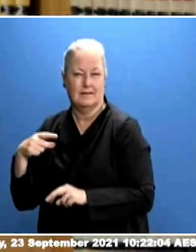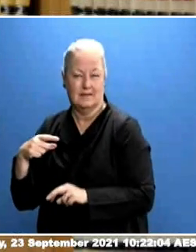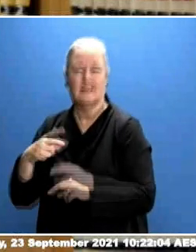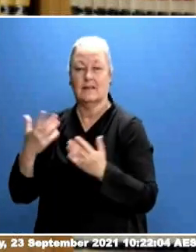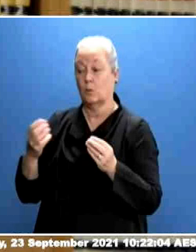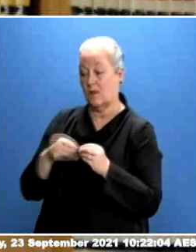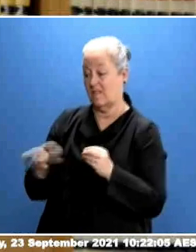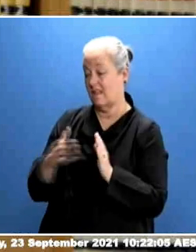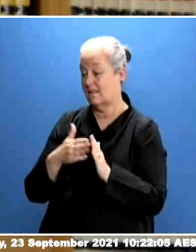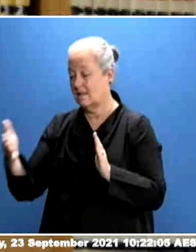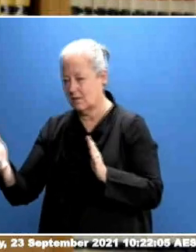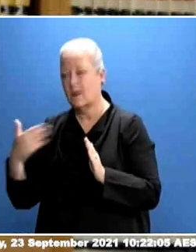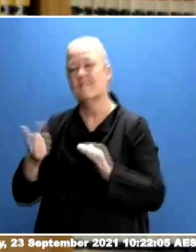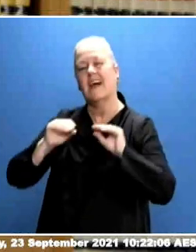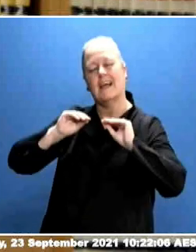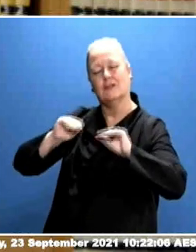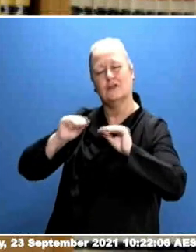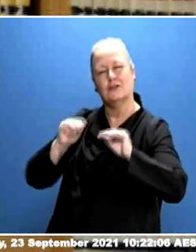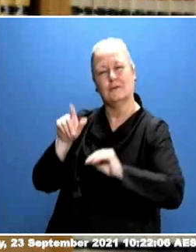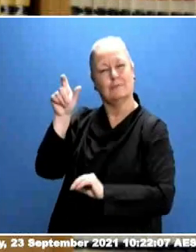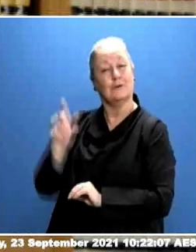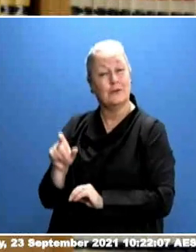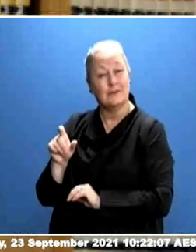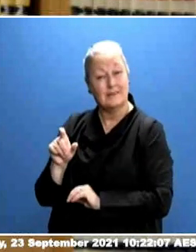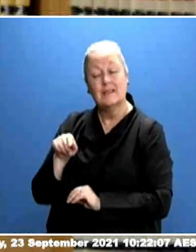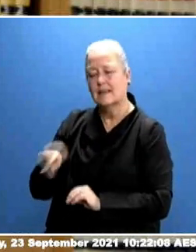education officer, who might be able to speak to some of the challenges or